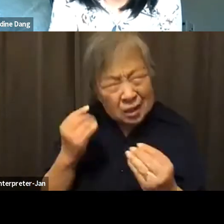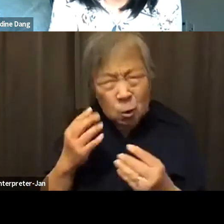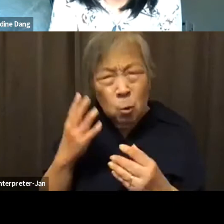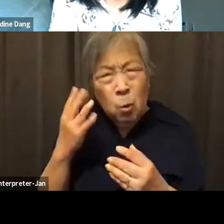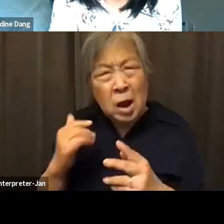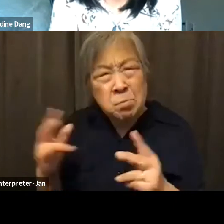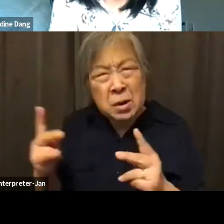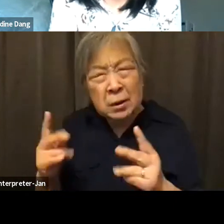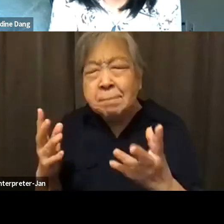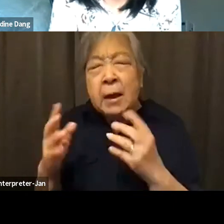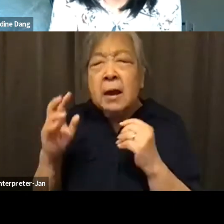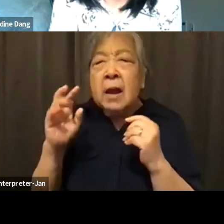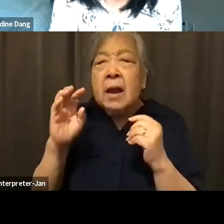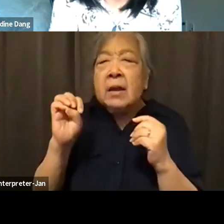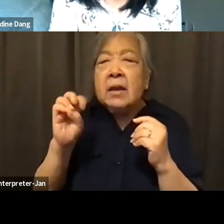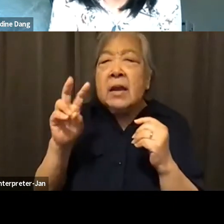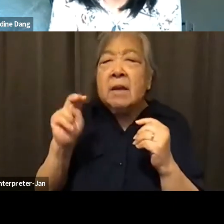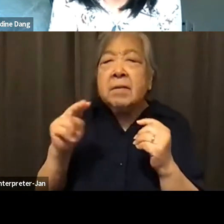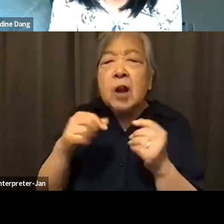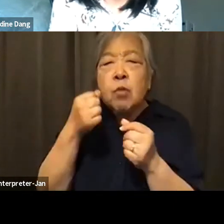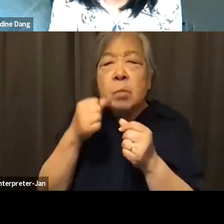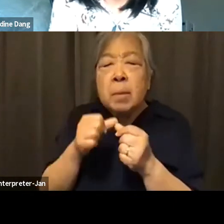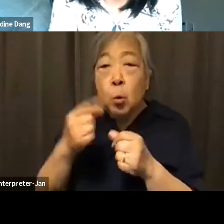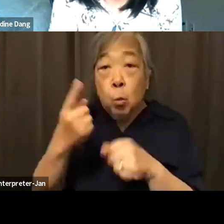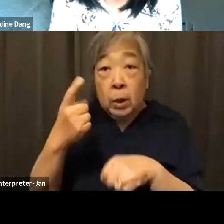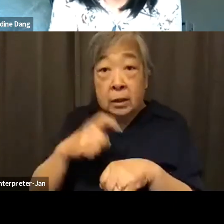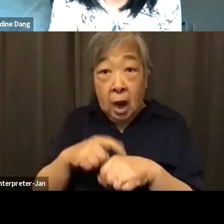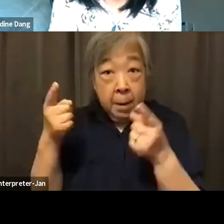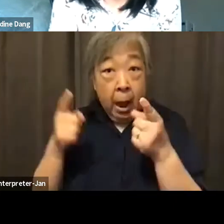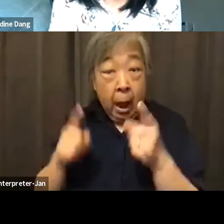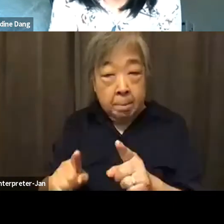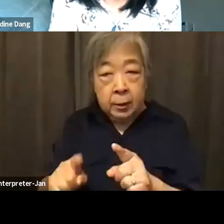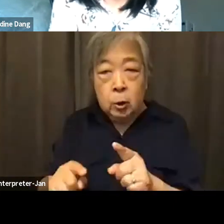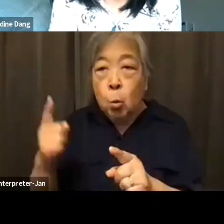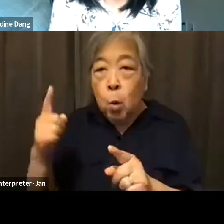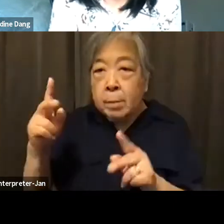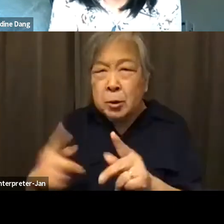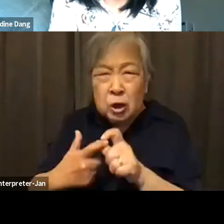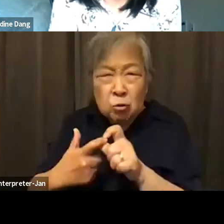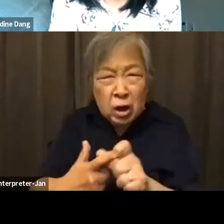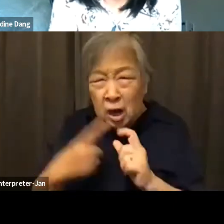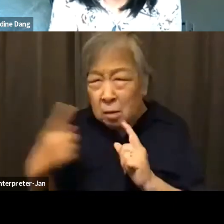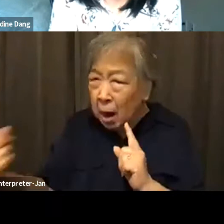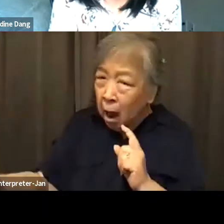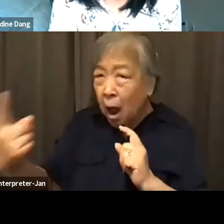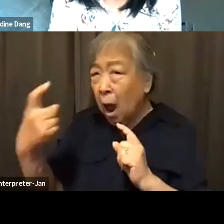I even remember an incident of someone running up to me just to ask if I was Nigerian.